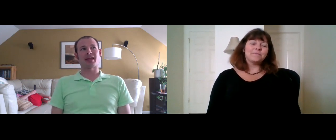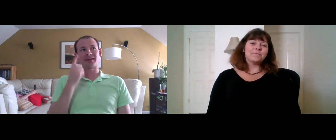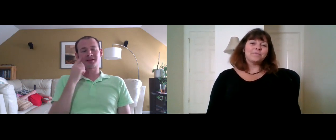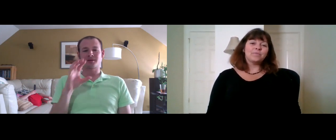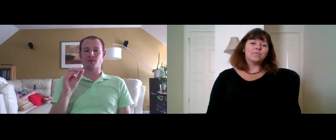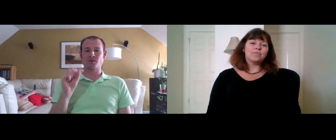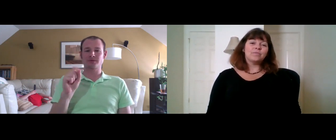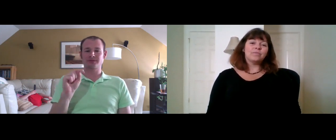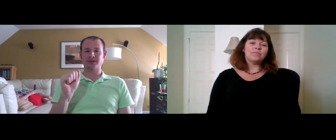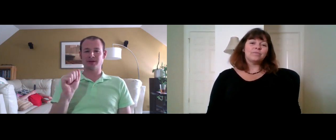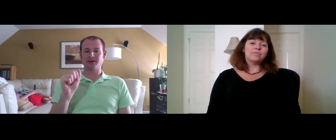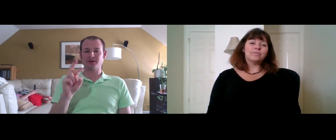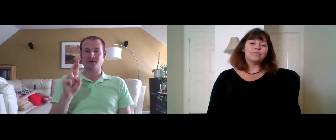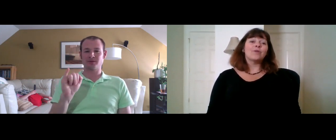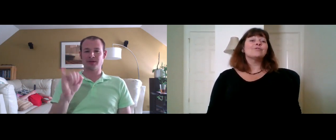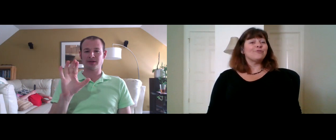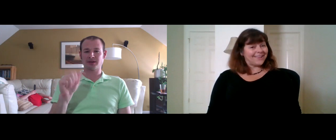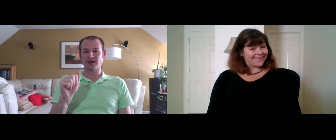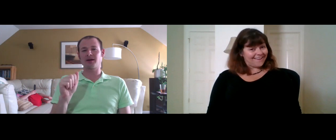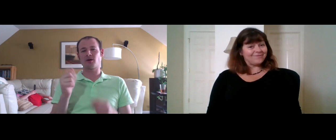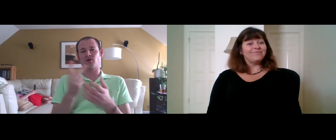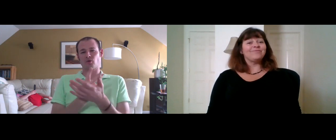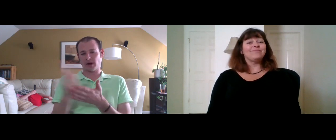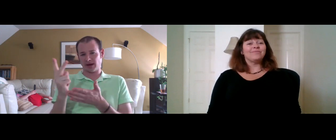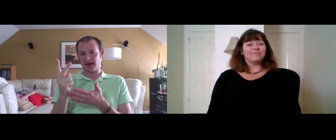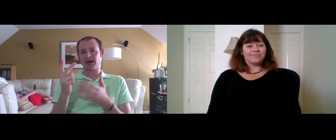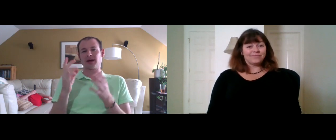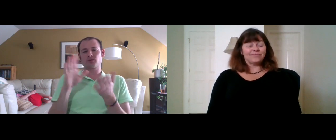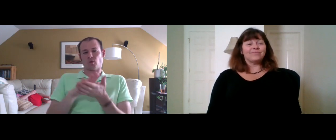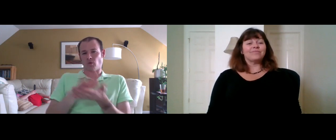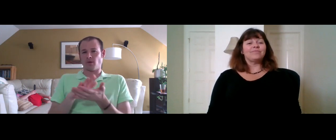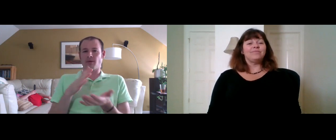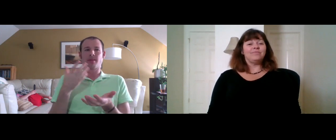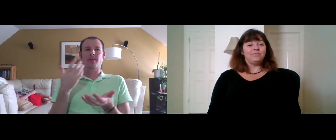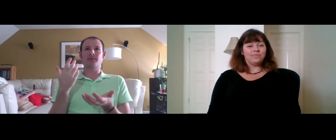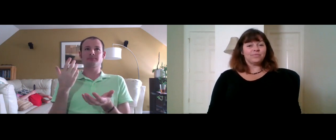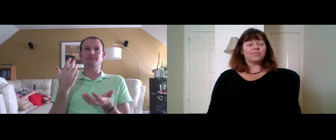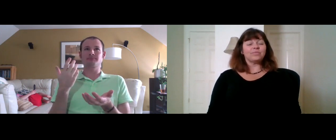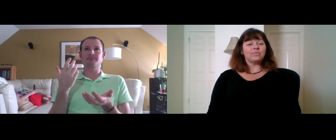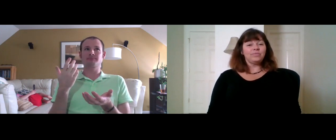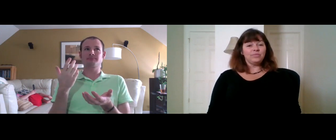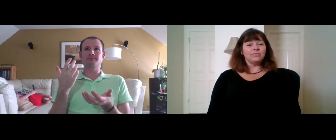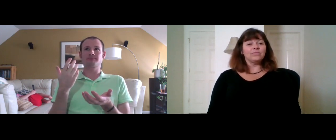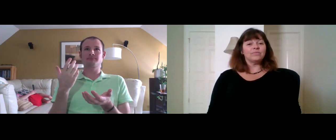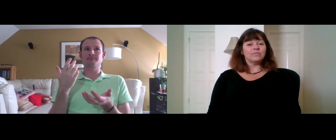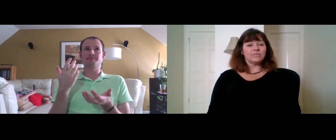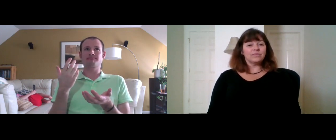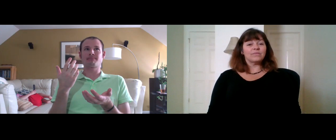A favorite... I think Costa Rica Two weeks, it was a school trip